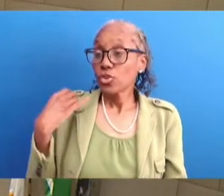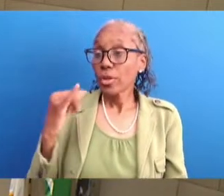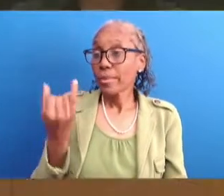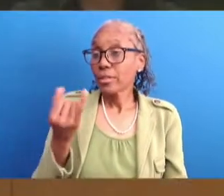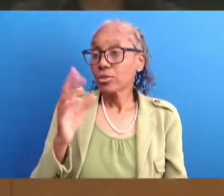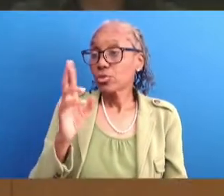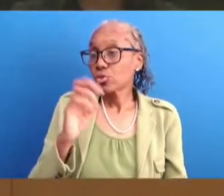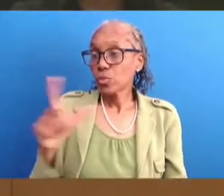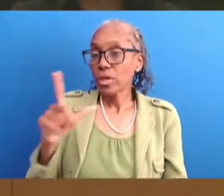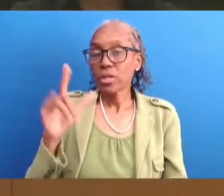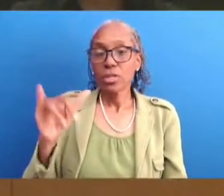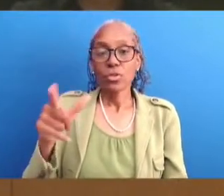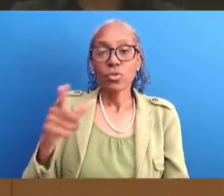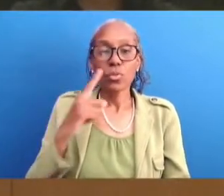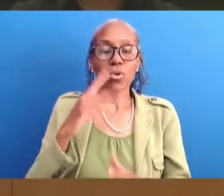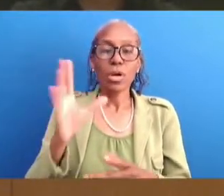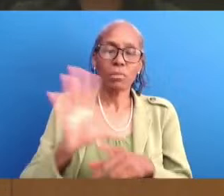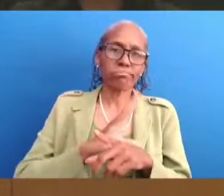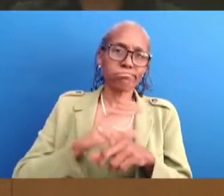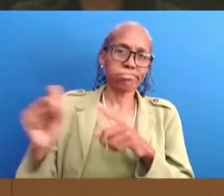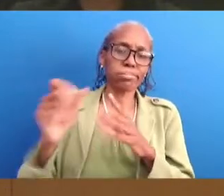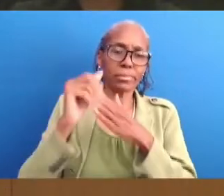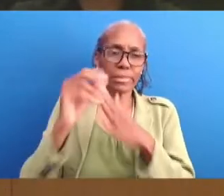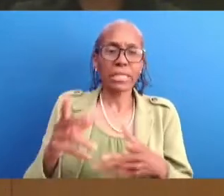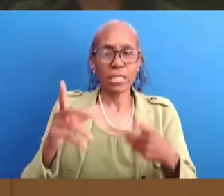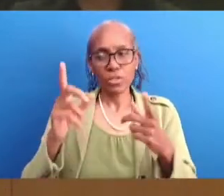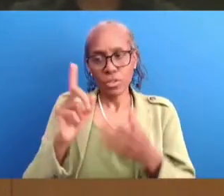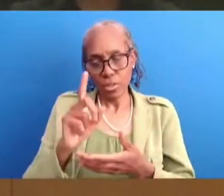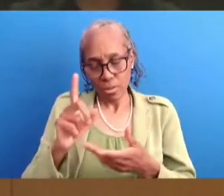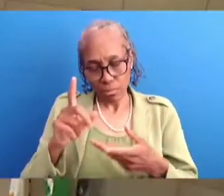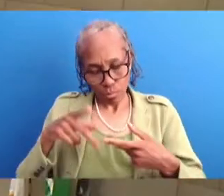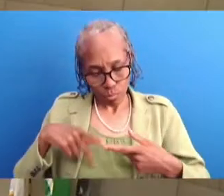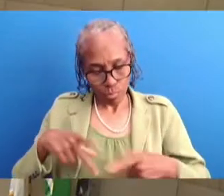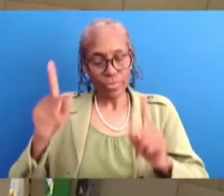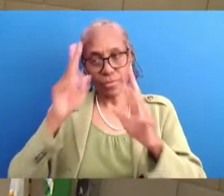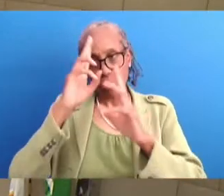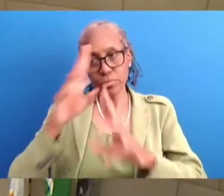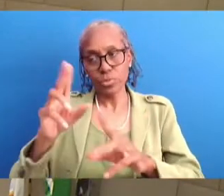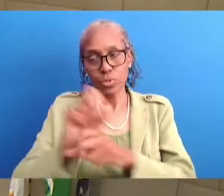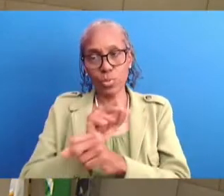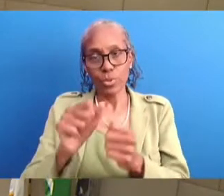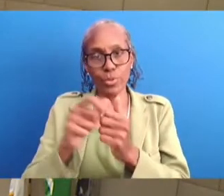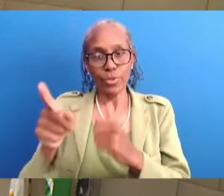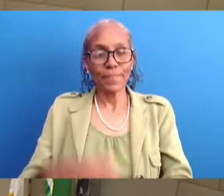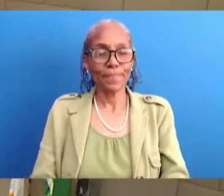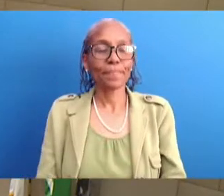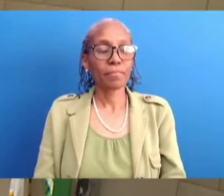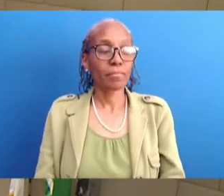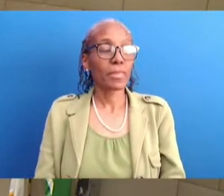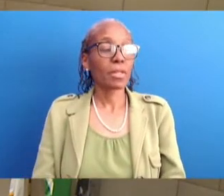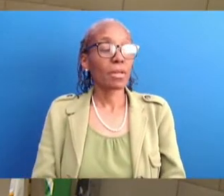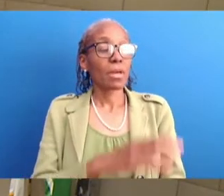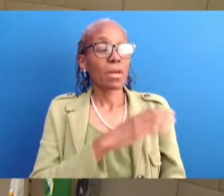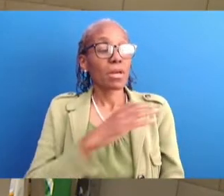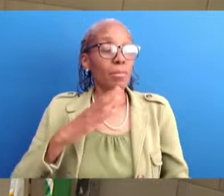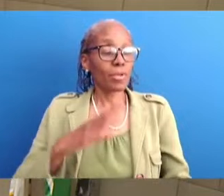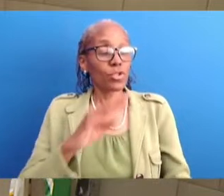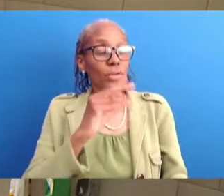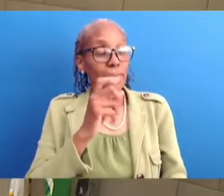SO THANK YOU. CHAIRMAN JERRELL, THAT IS --